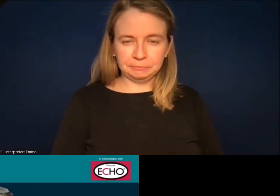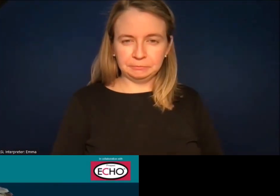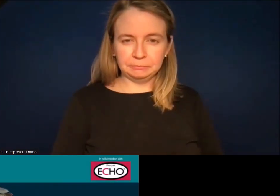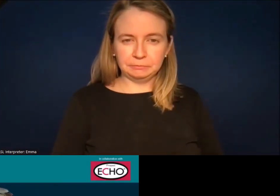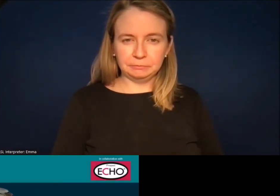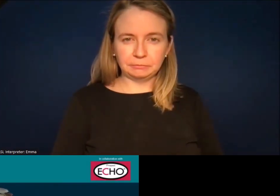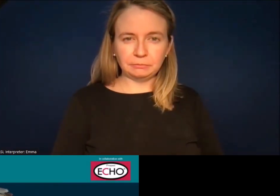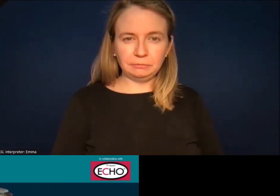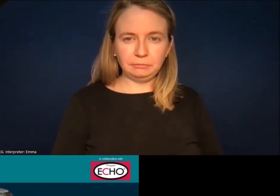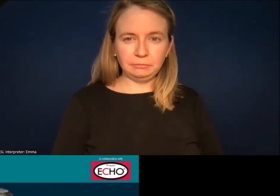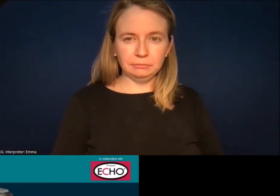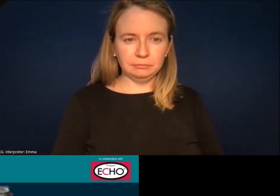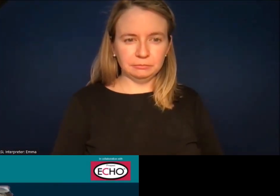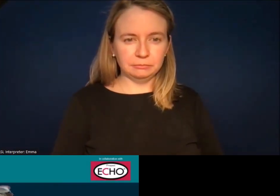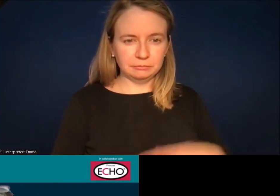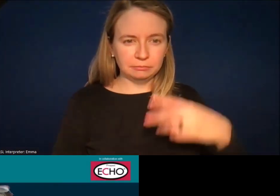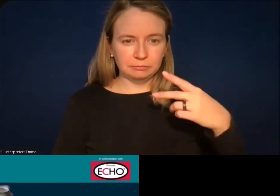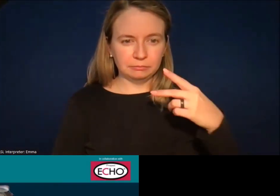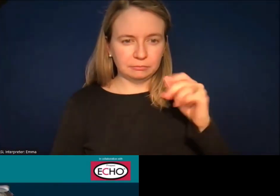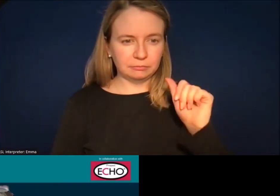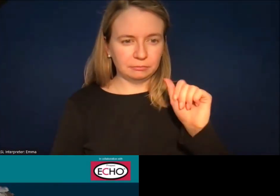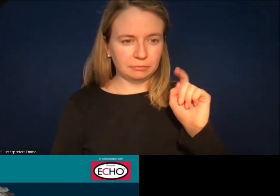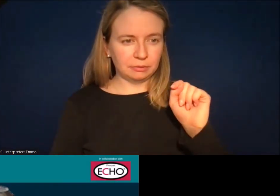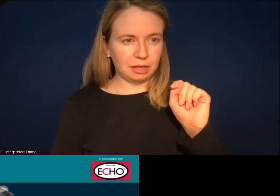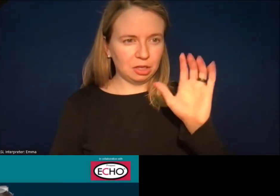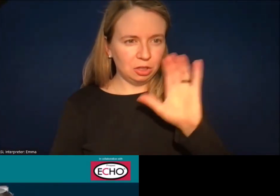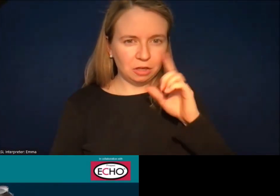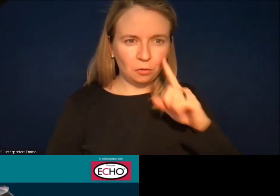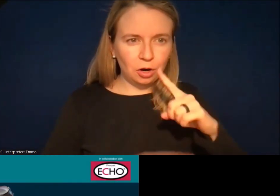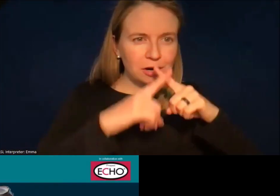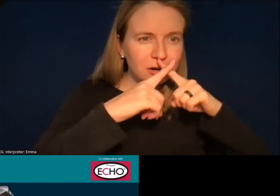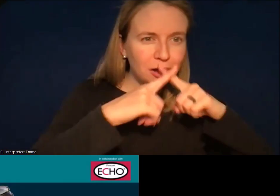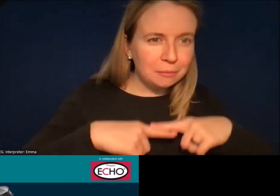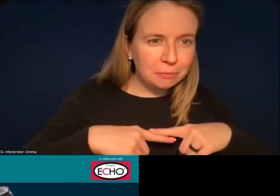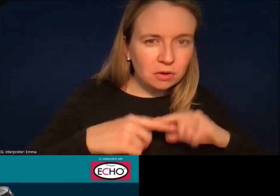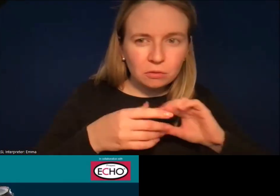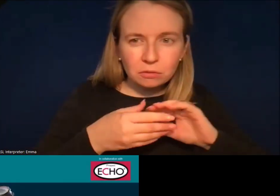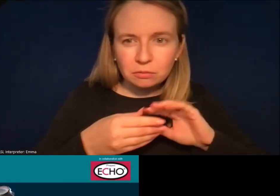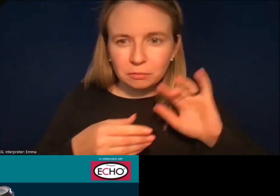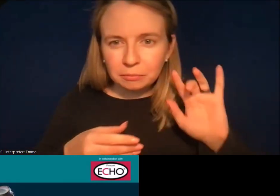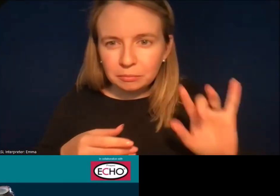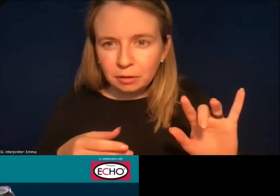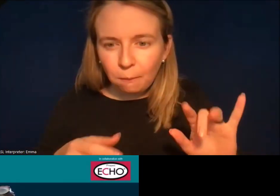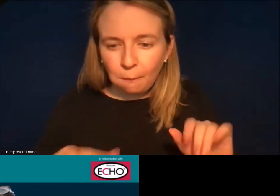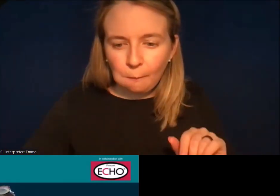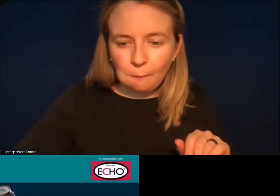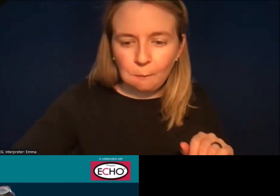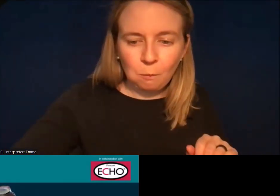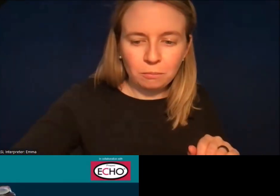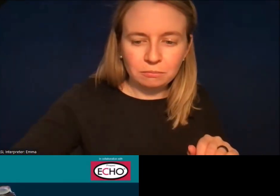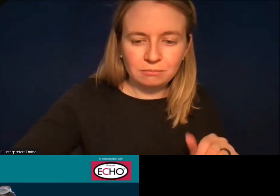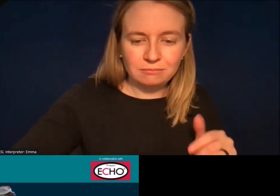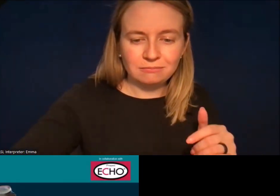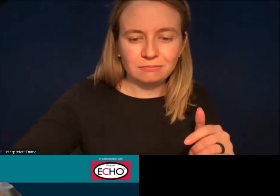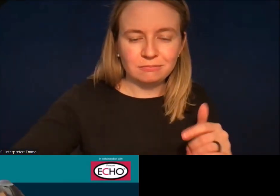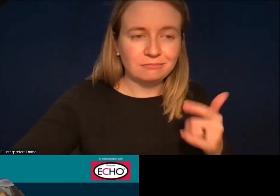pat. I see you looking for your unmute button. Pat Boyle: Well, it's just hilarious because, you know, I